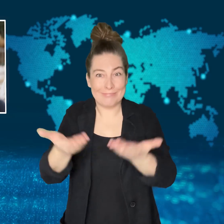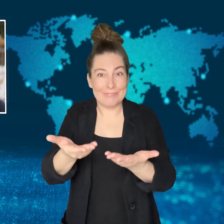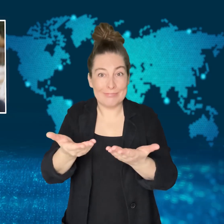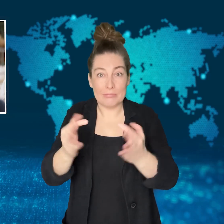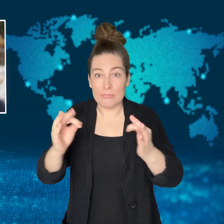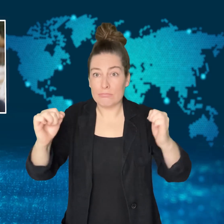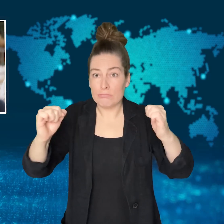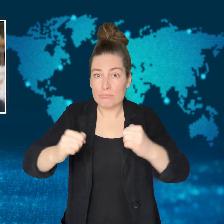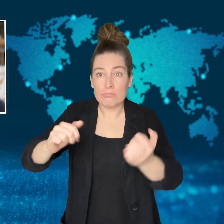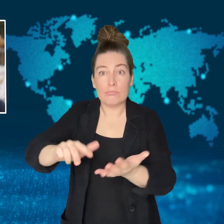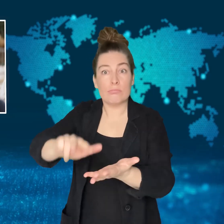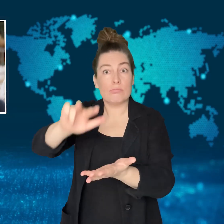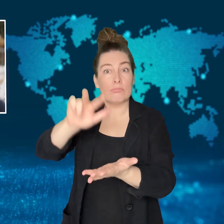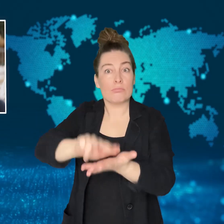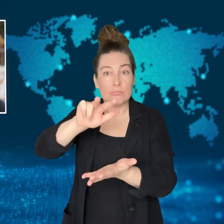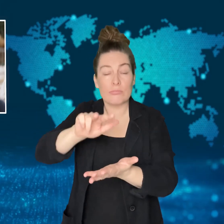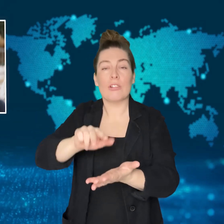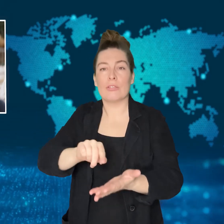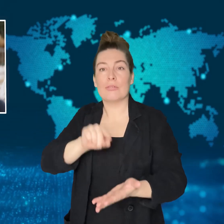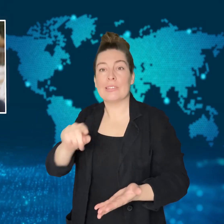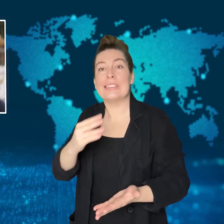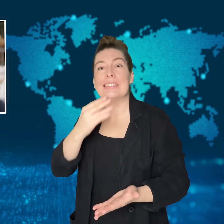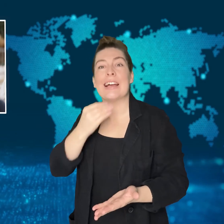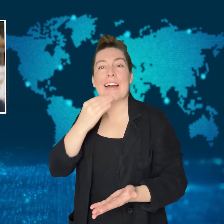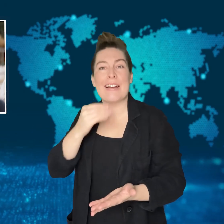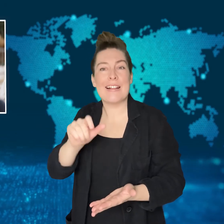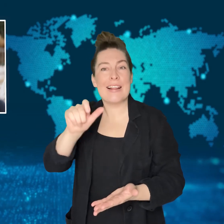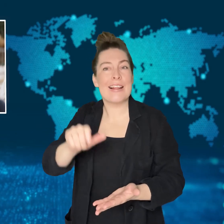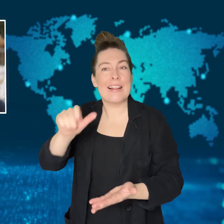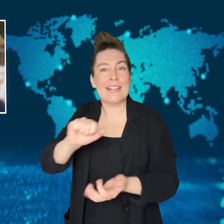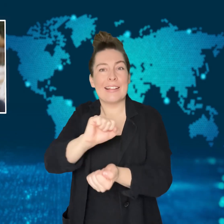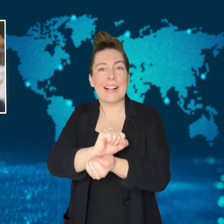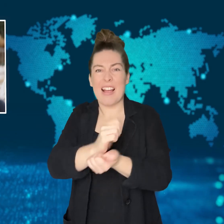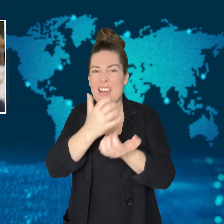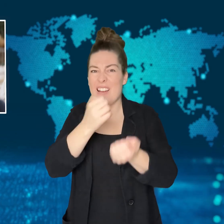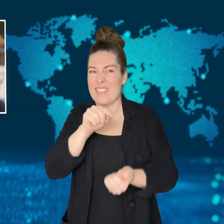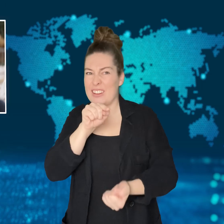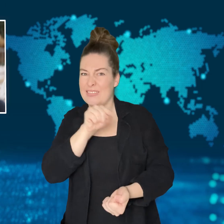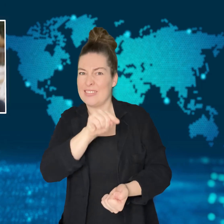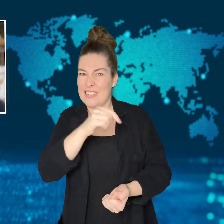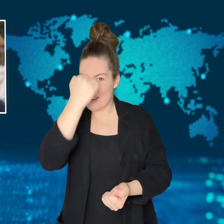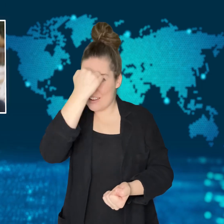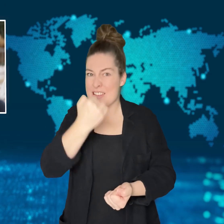Palestinians who are in Israeli jails.